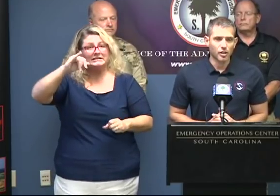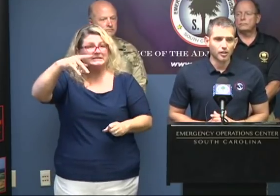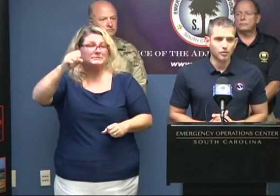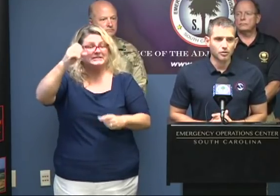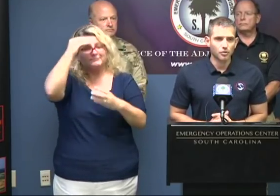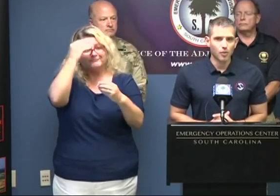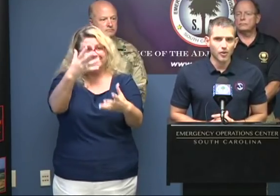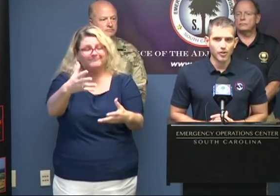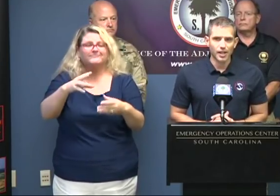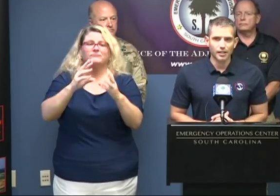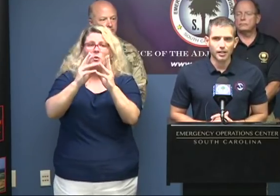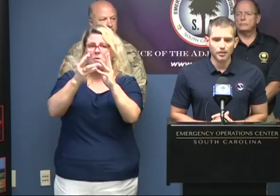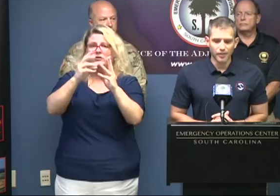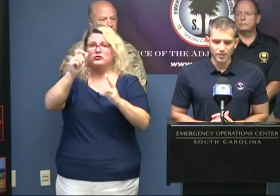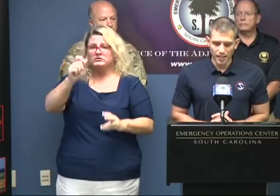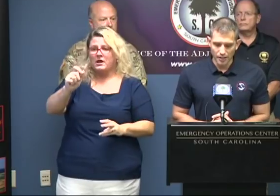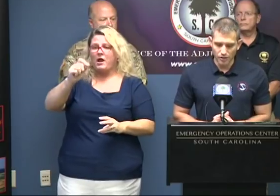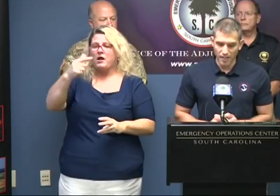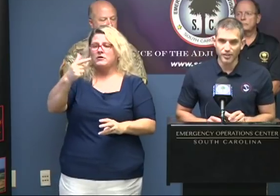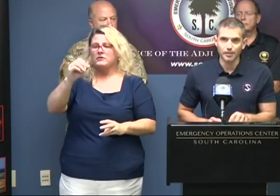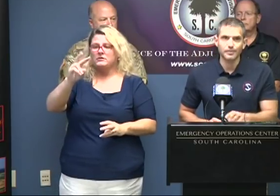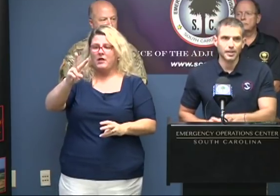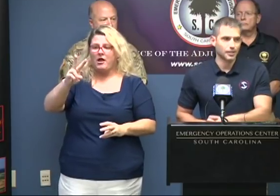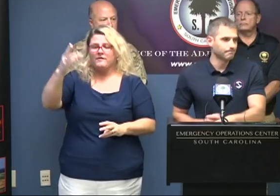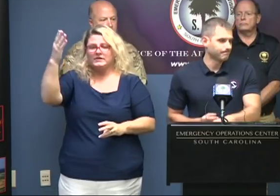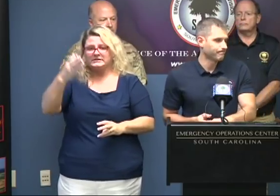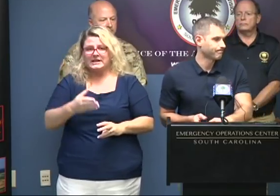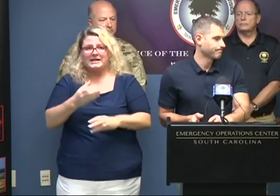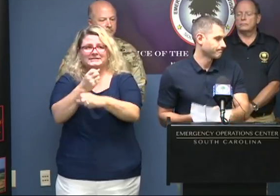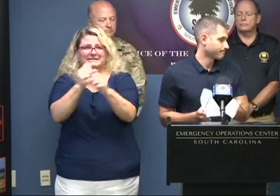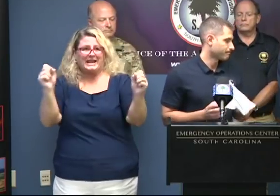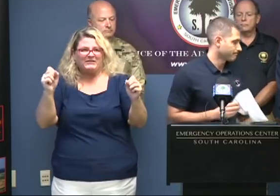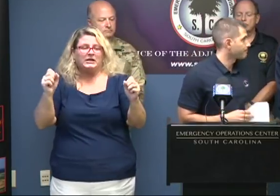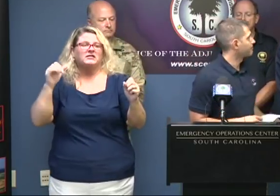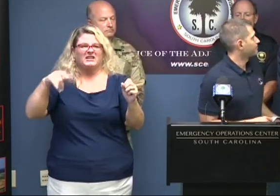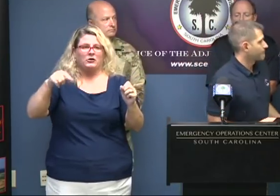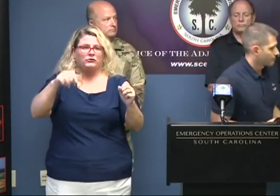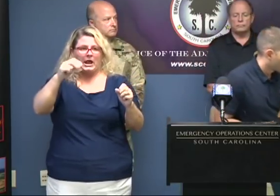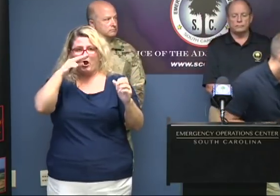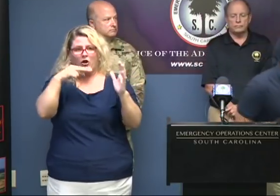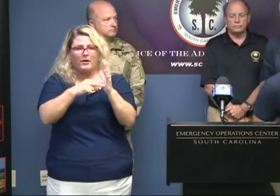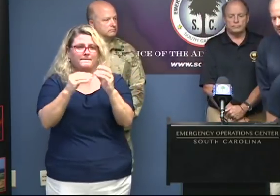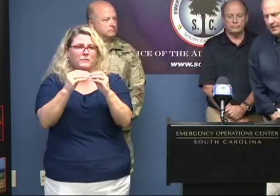you can go to weather.gov/safety, thank you. Let me mention one thing on that.